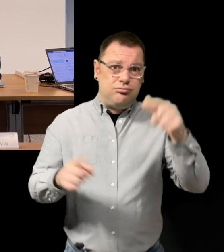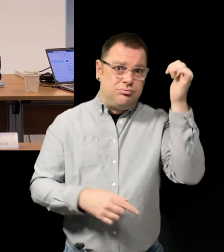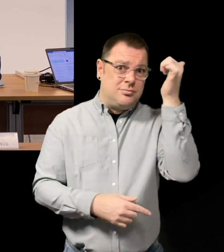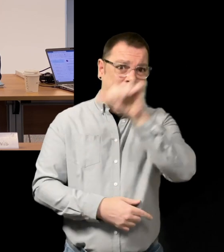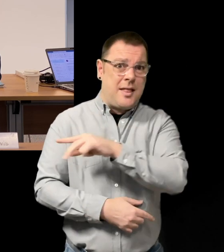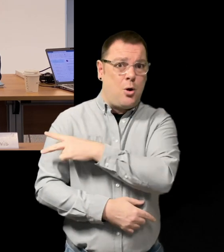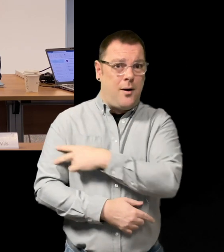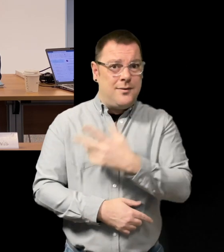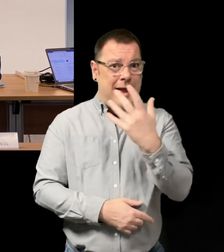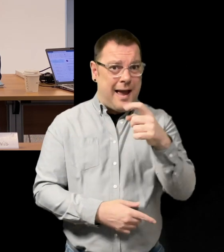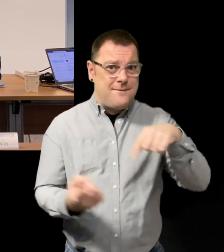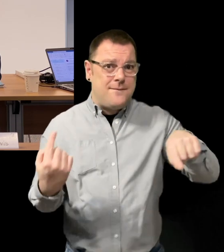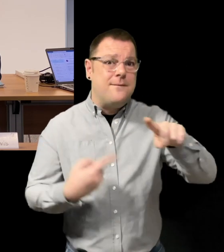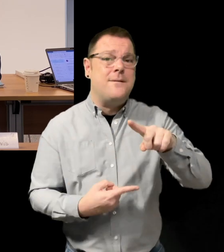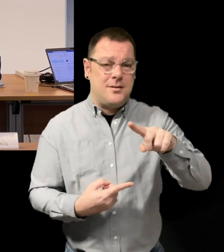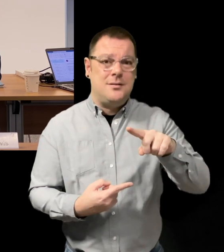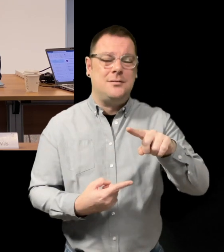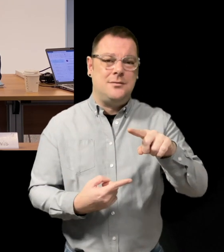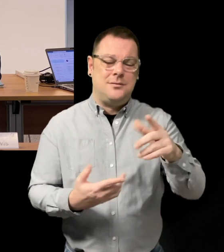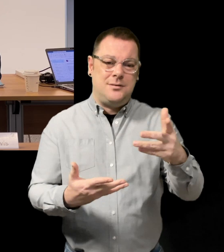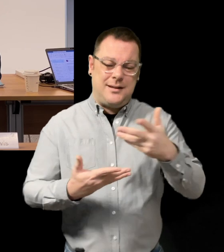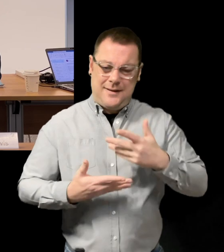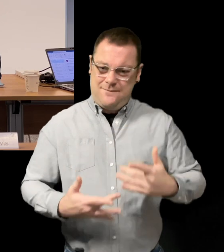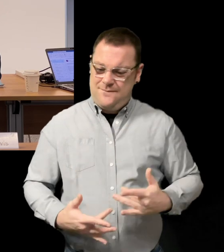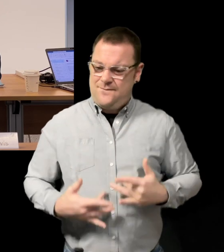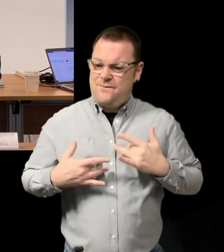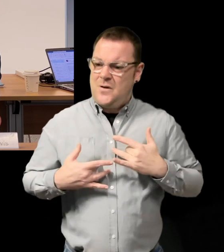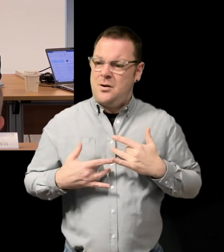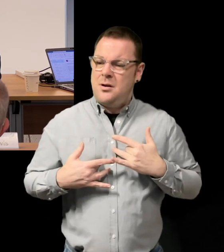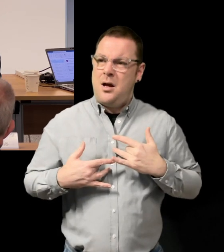of talented officers we have in place gives us a sense of perspective.